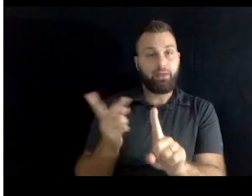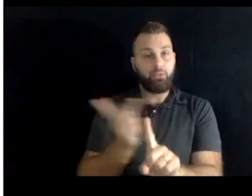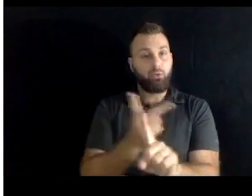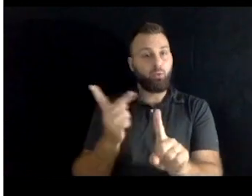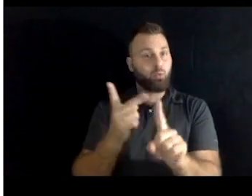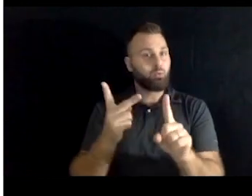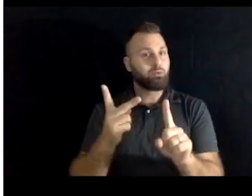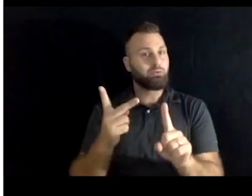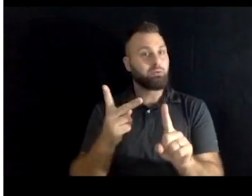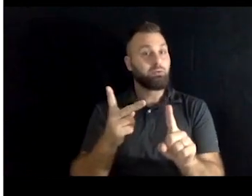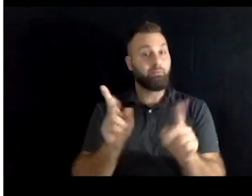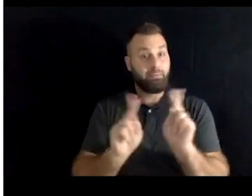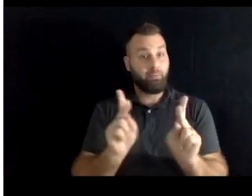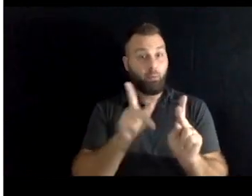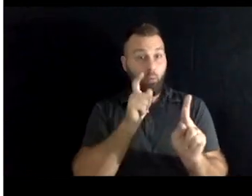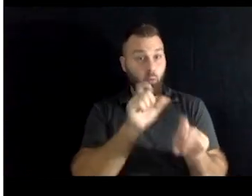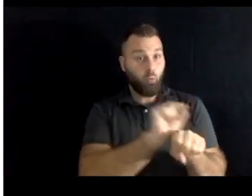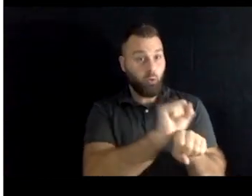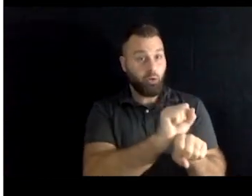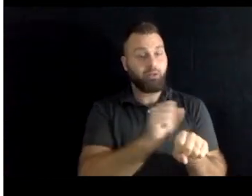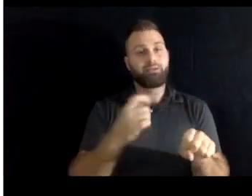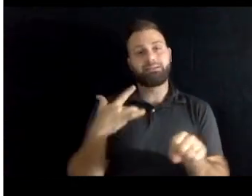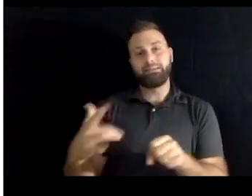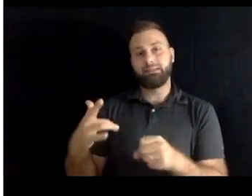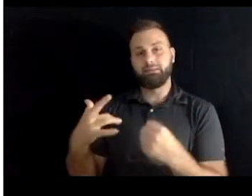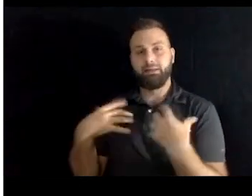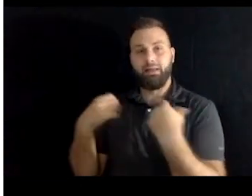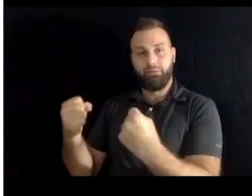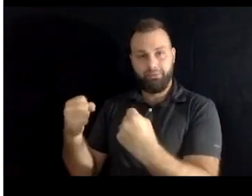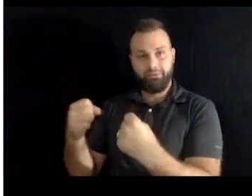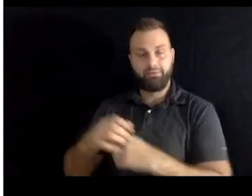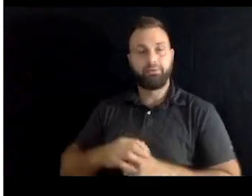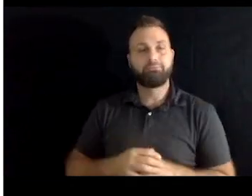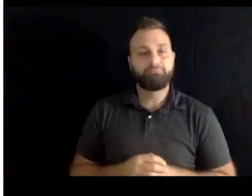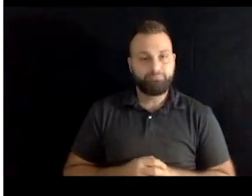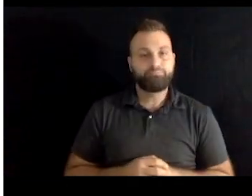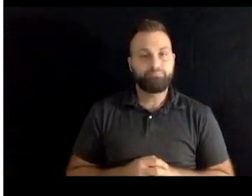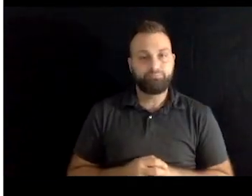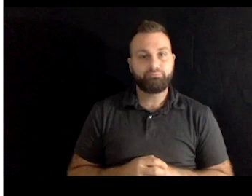are working tend to be healthier. OK, and all of this suggests that